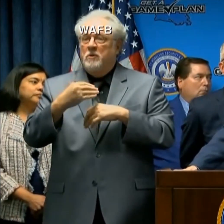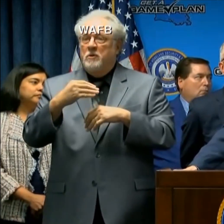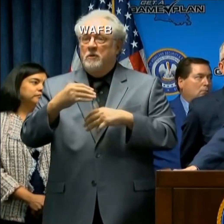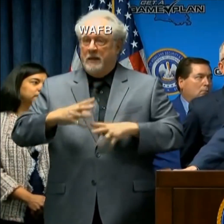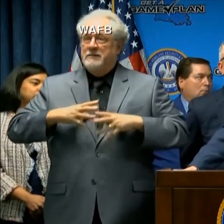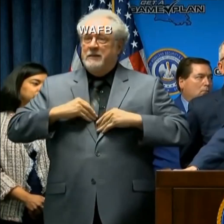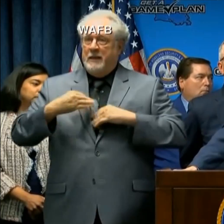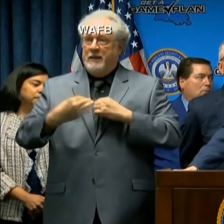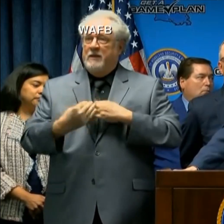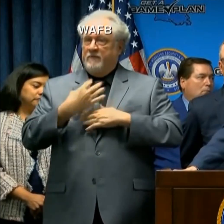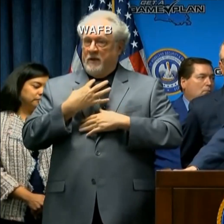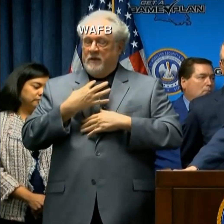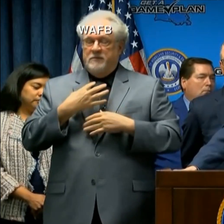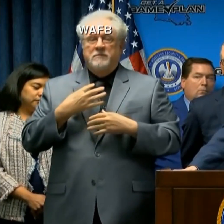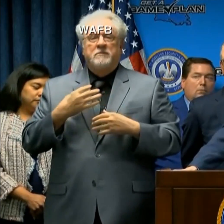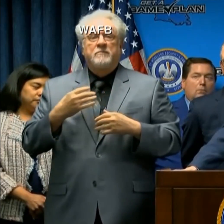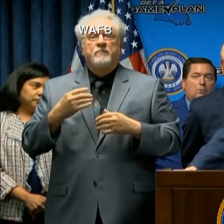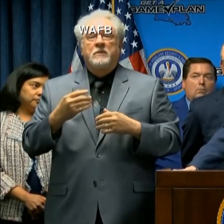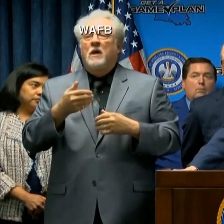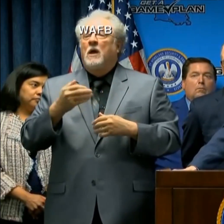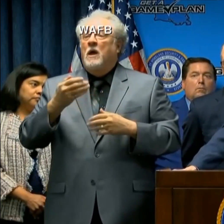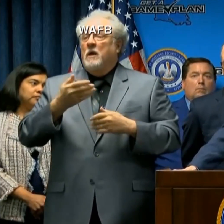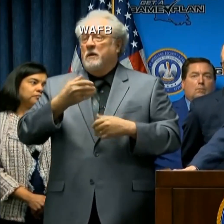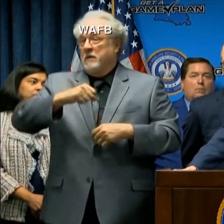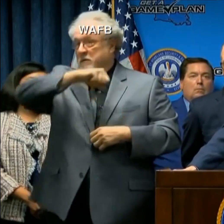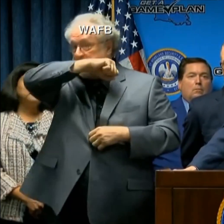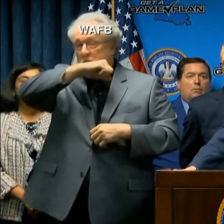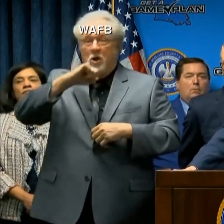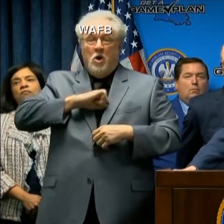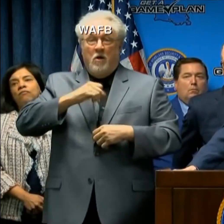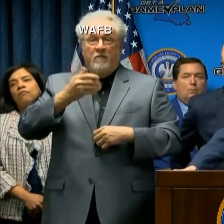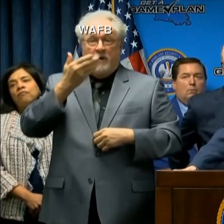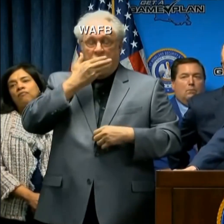just heard and that's cover your cough if you are sick you should be staying